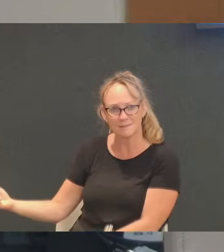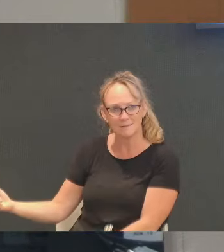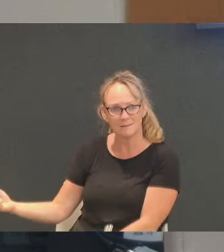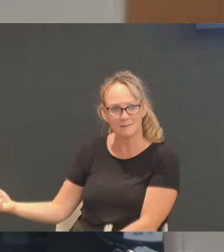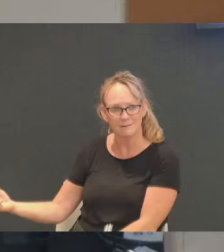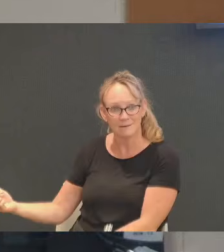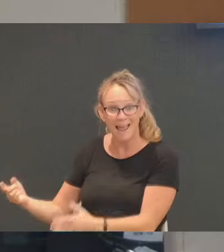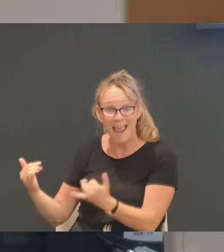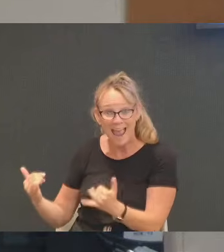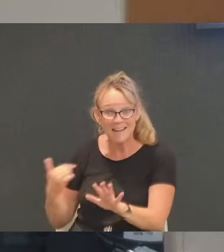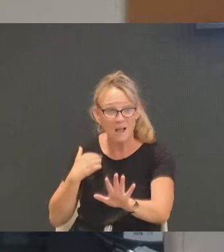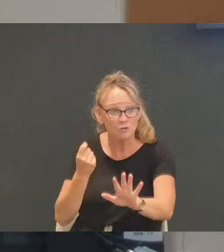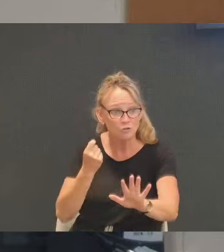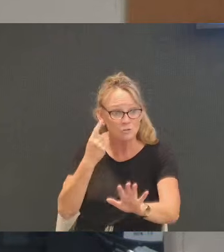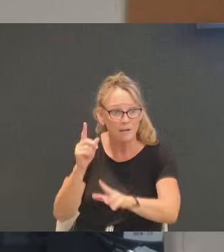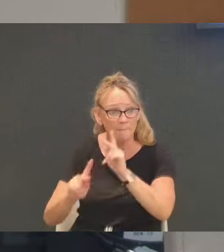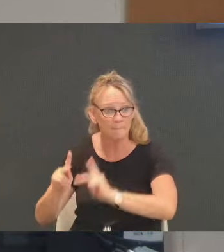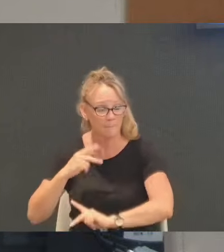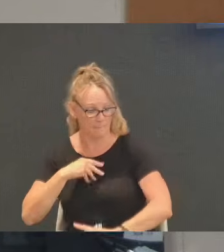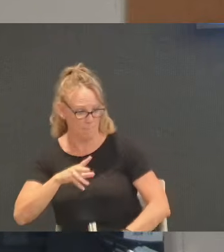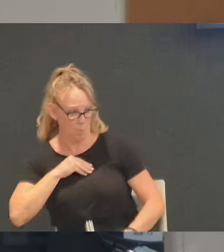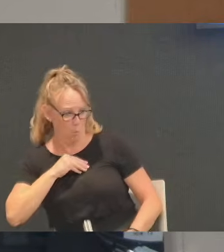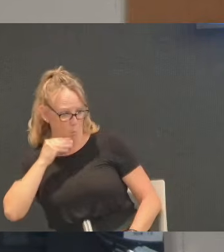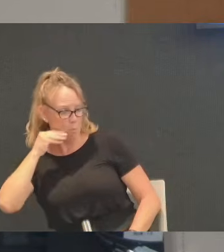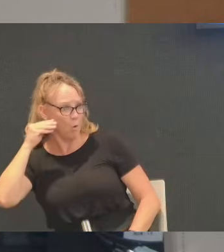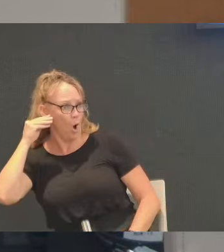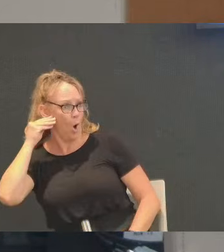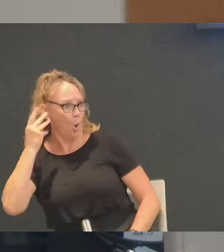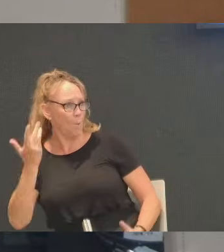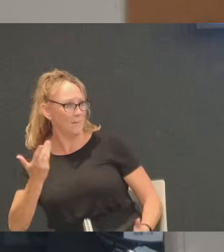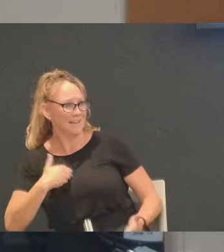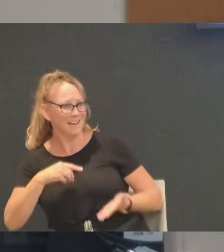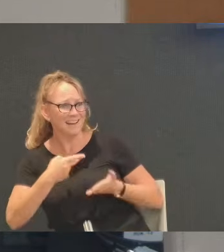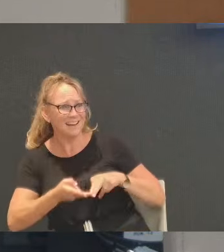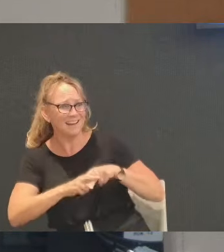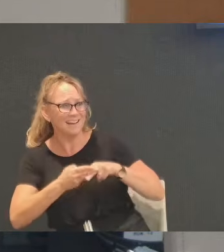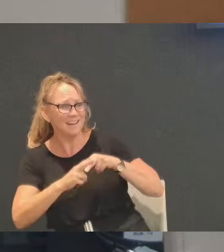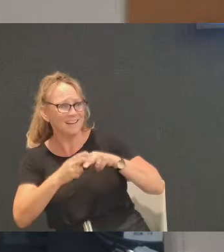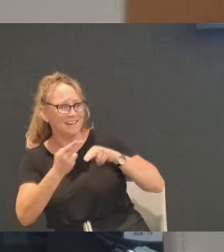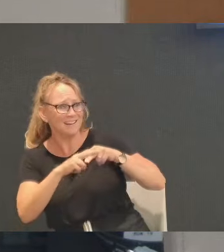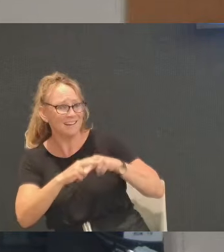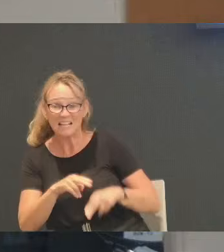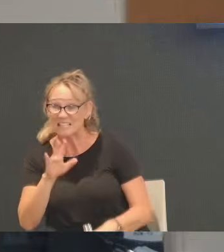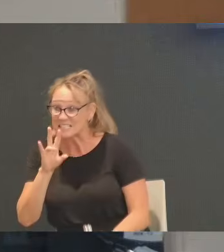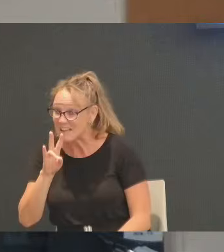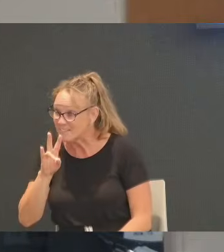on to their homes and we're talking about a potential 75% increase. Now, we've got some